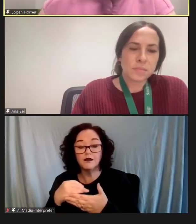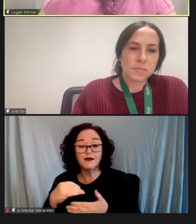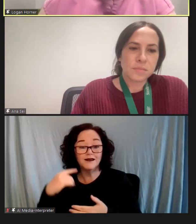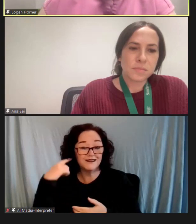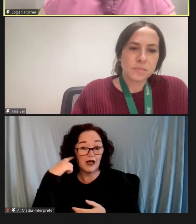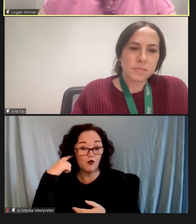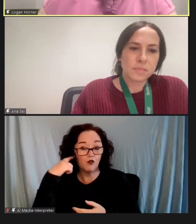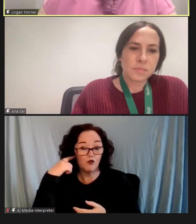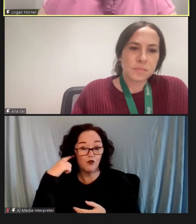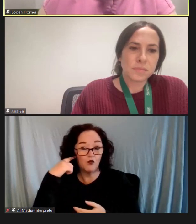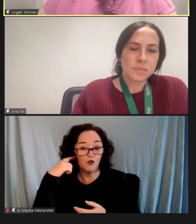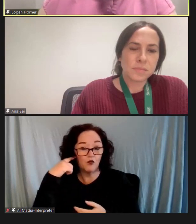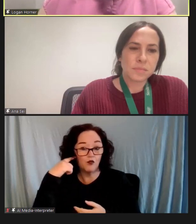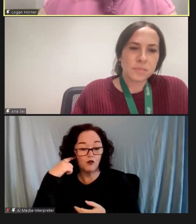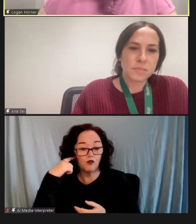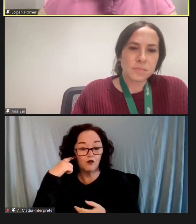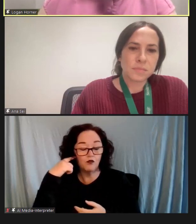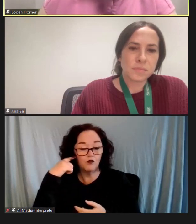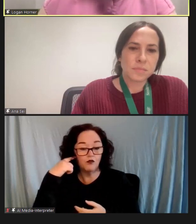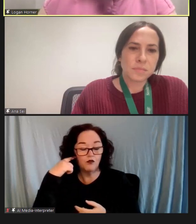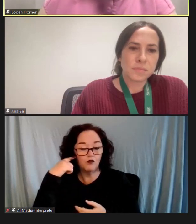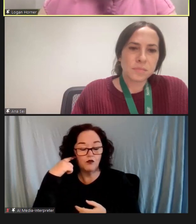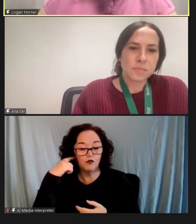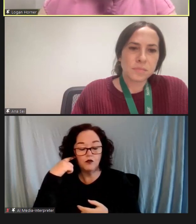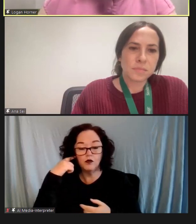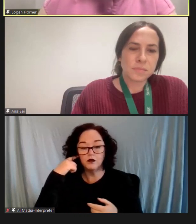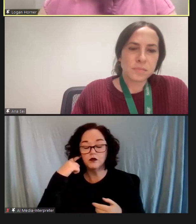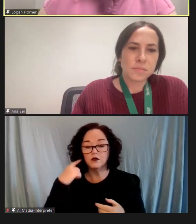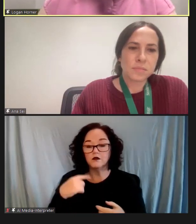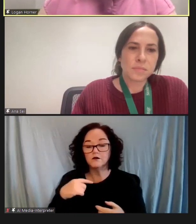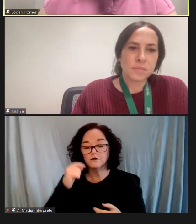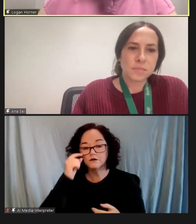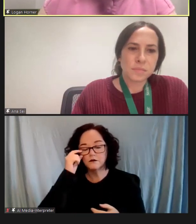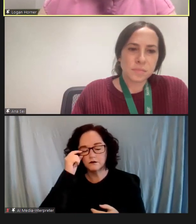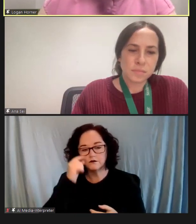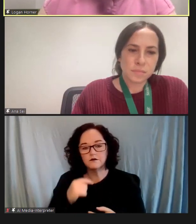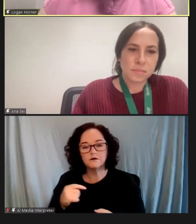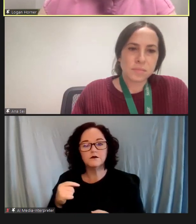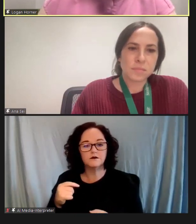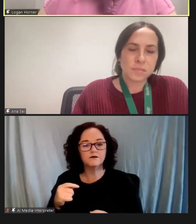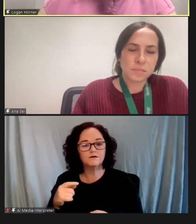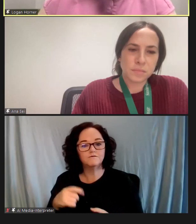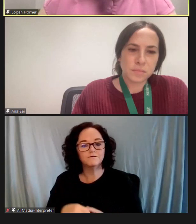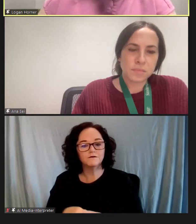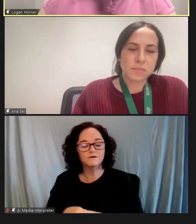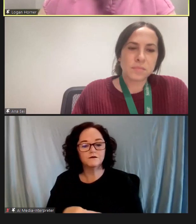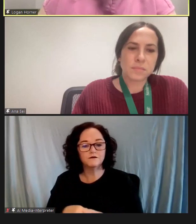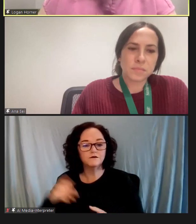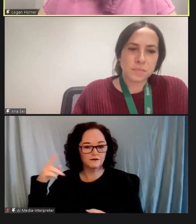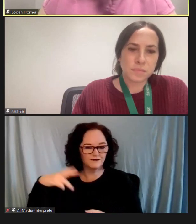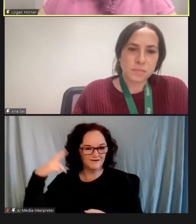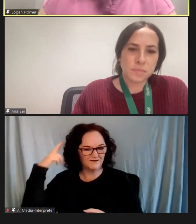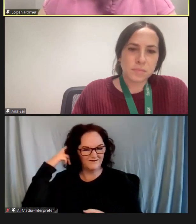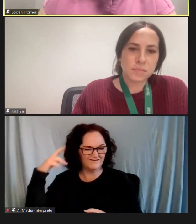CIA the sound that comes from this side